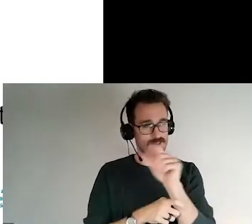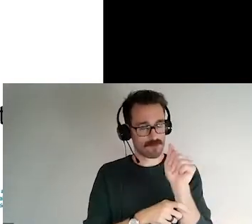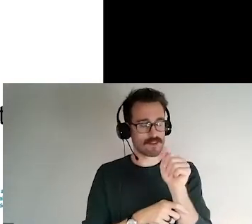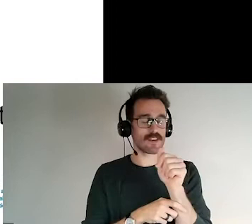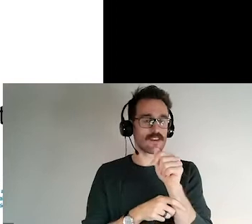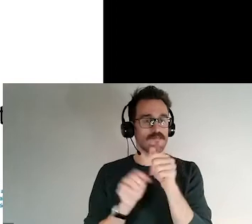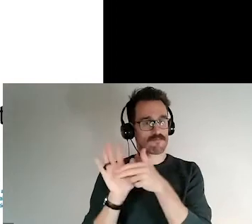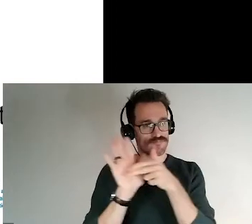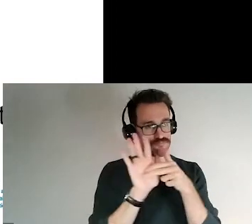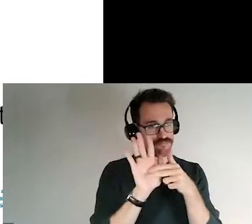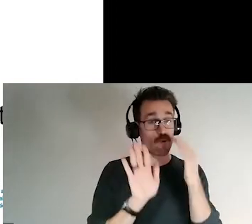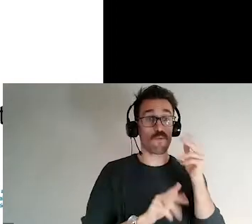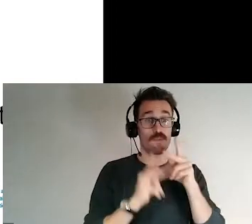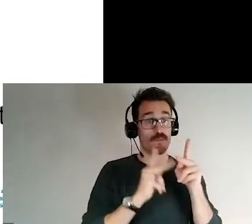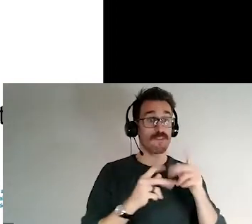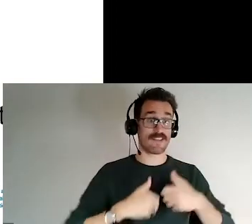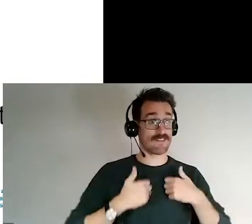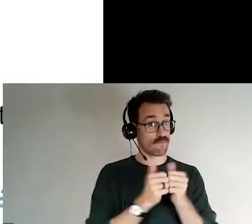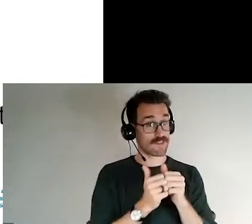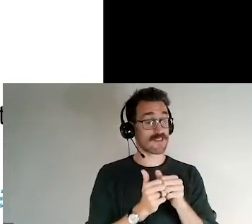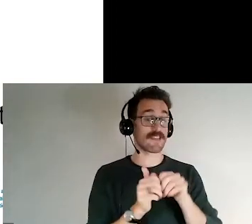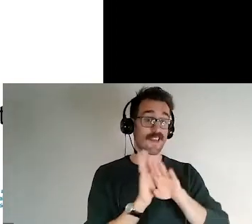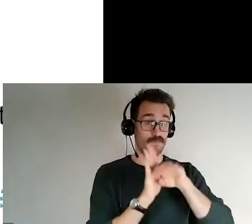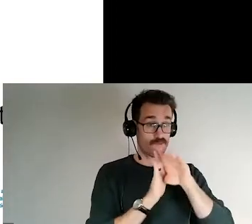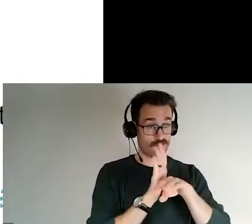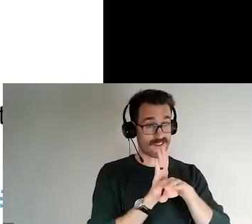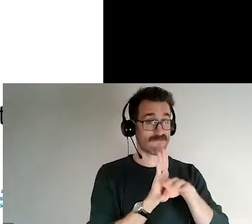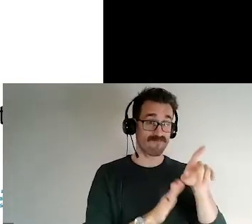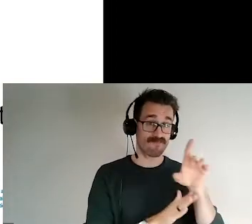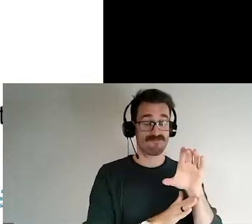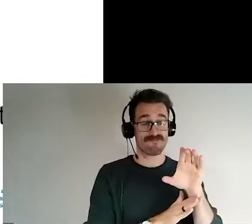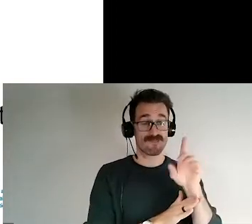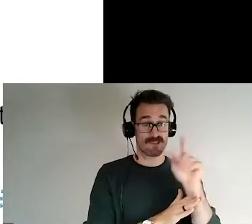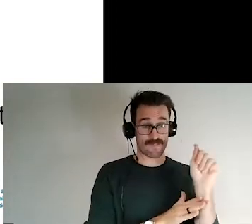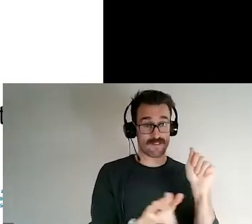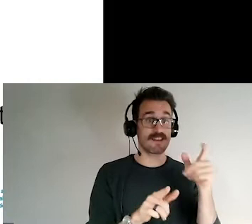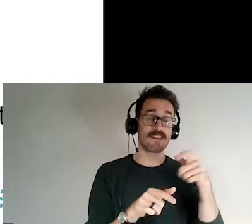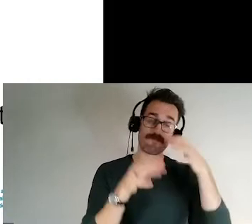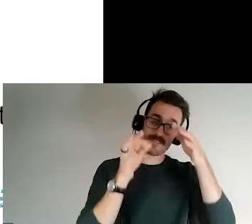an episodic condition often have to make decisions about whether or not to say something, to disclose